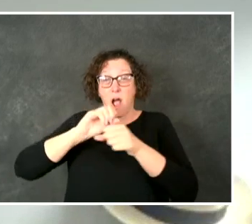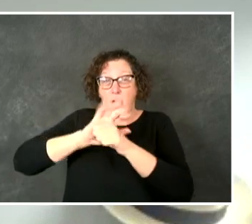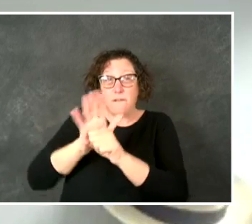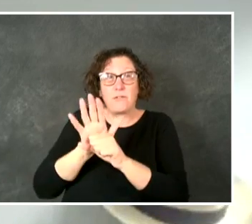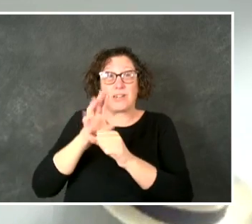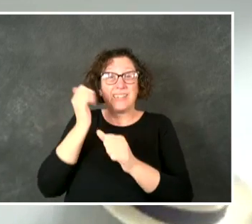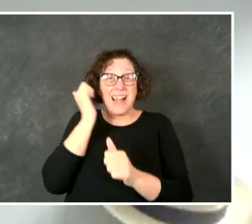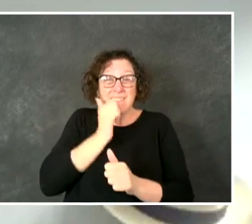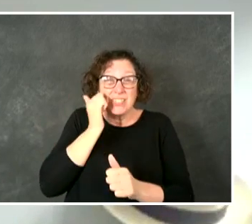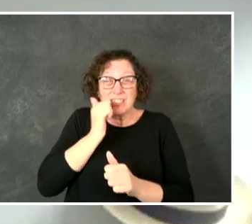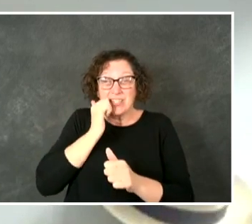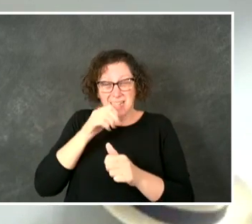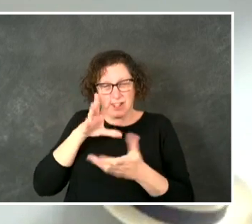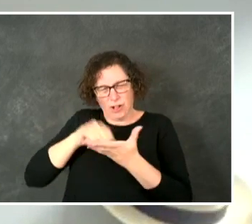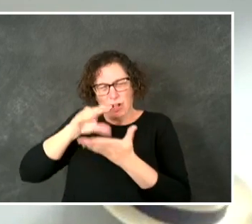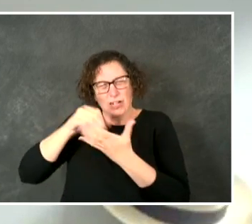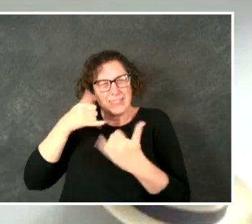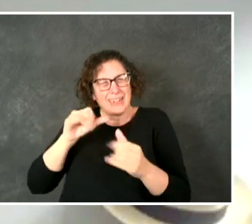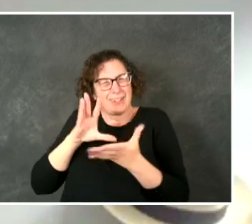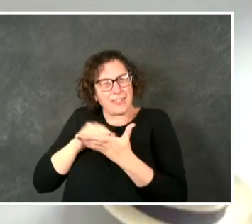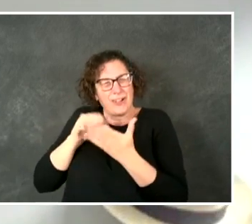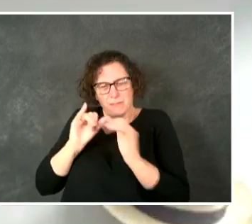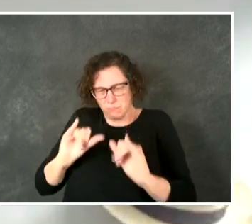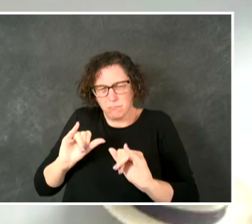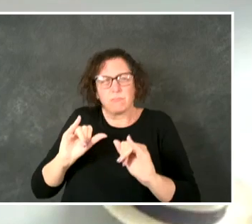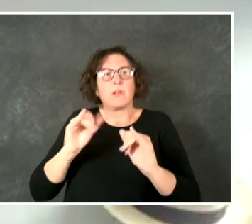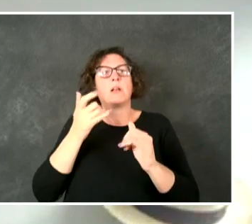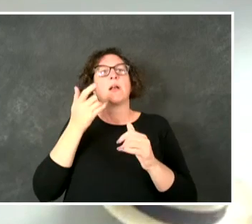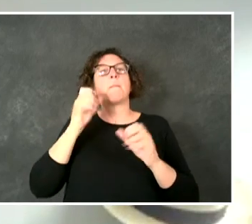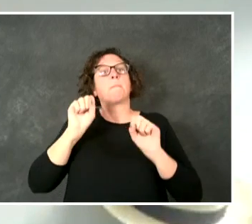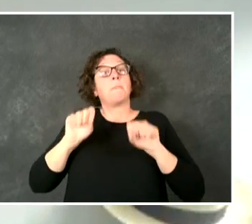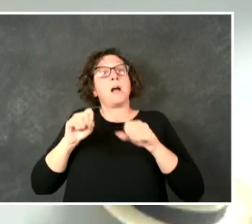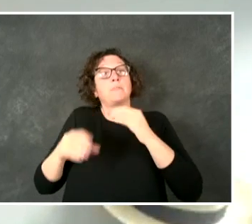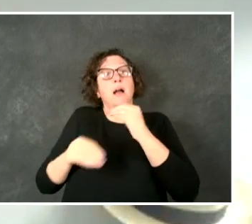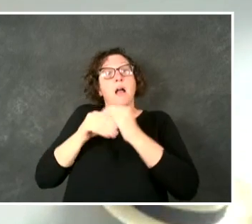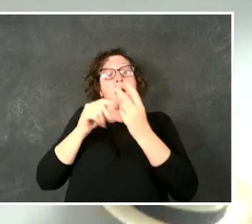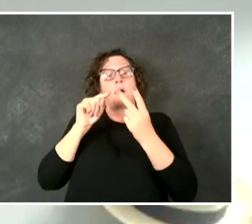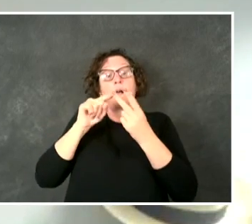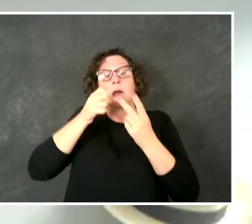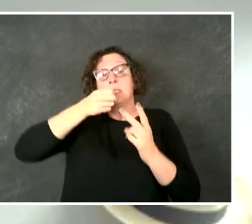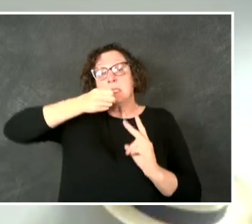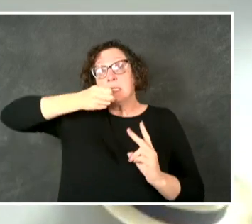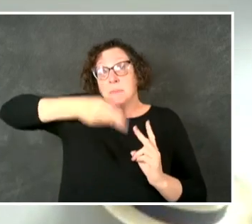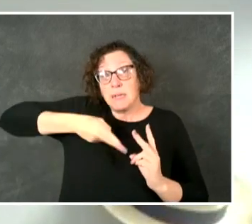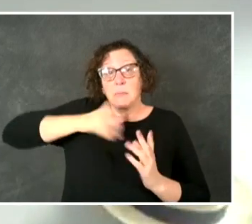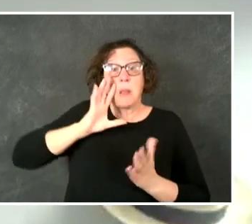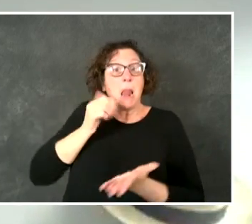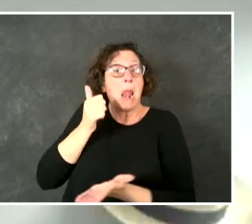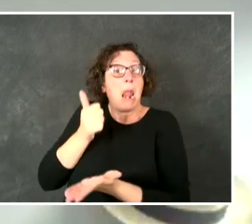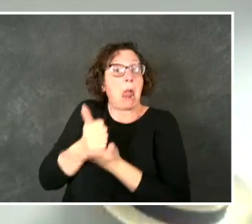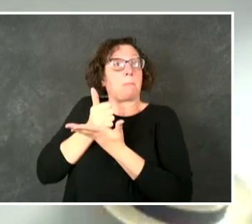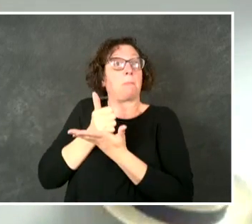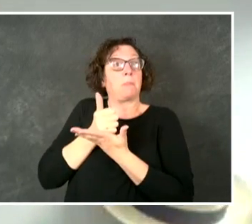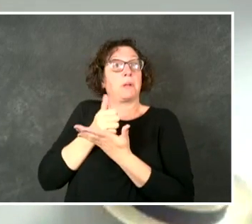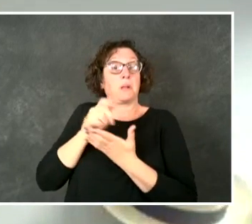WE MAY FIND THAT ADDING SPITTING DOES IMPROVE THE